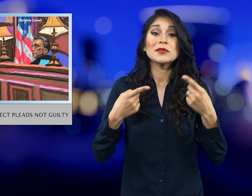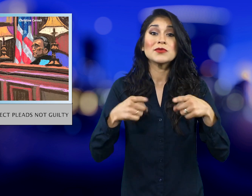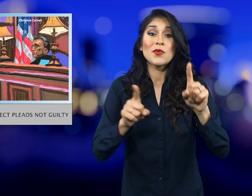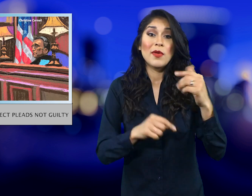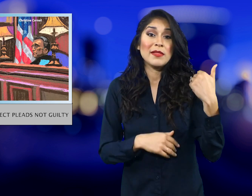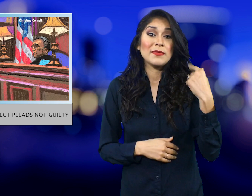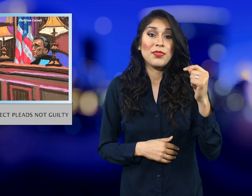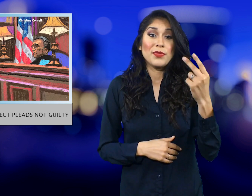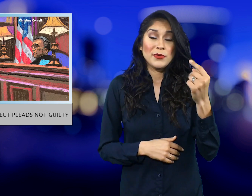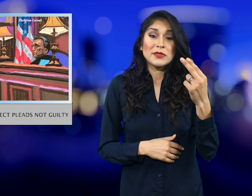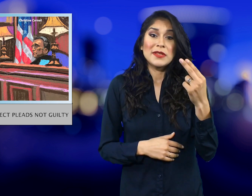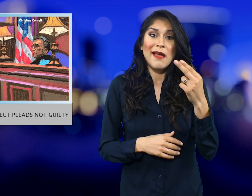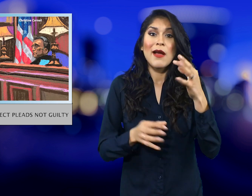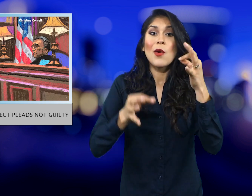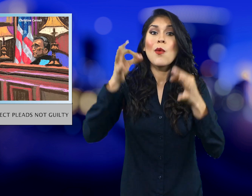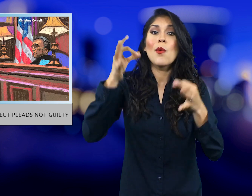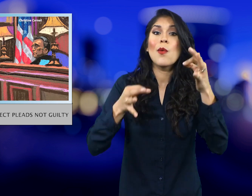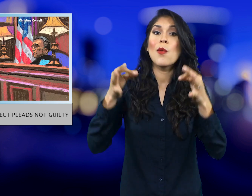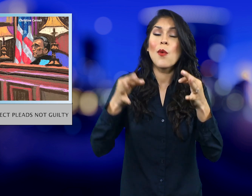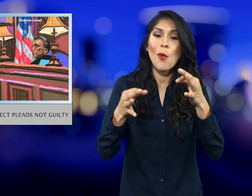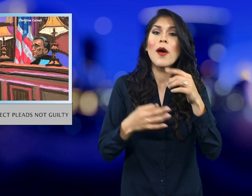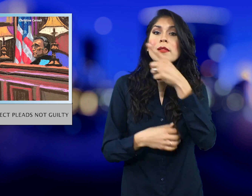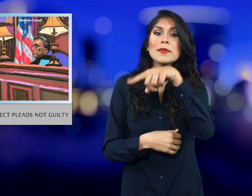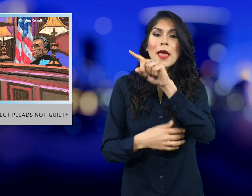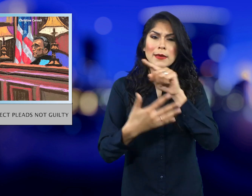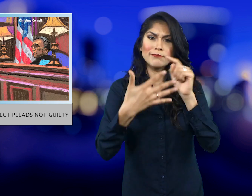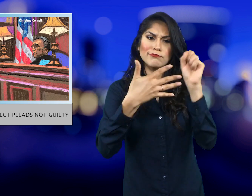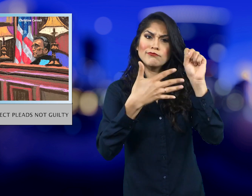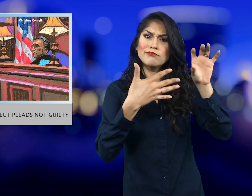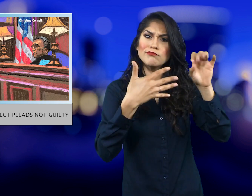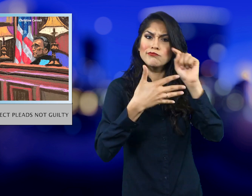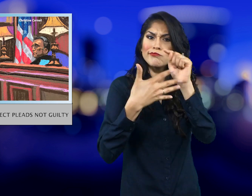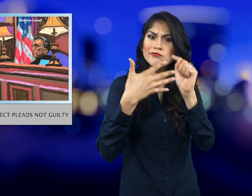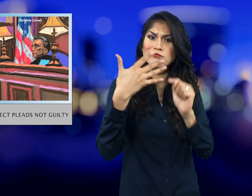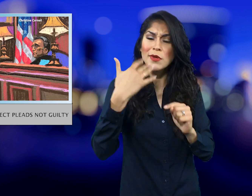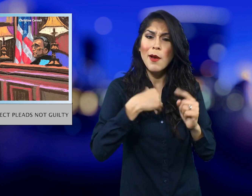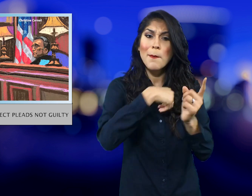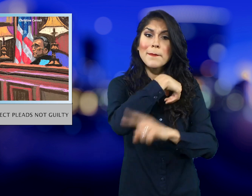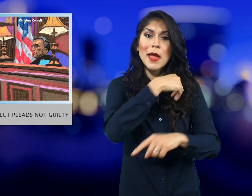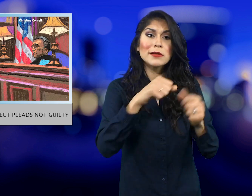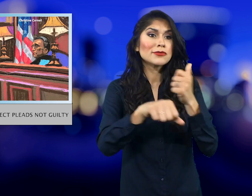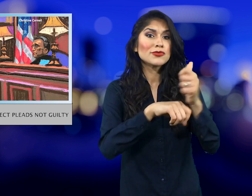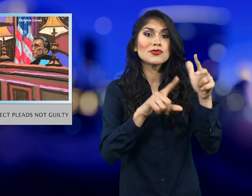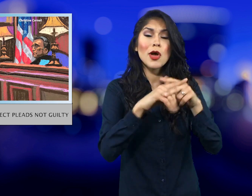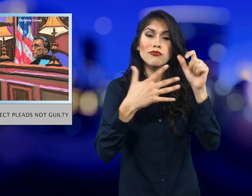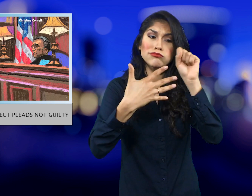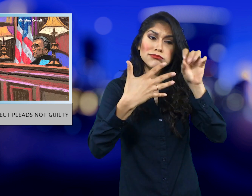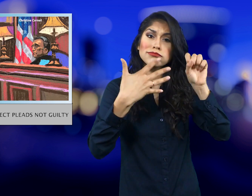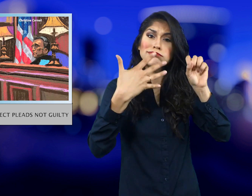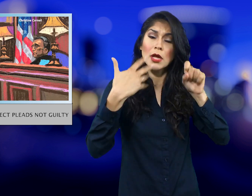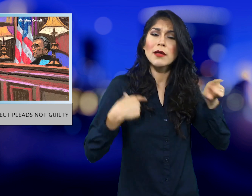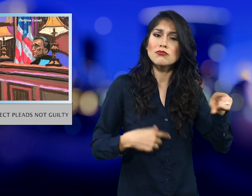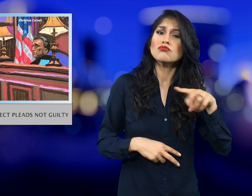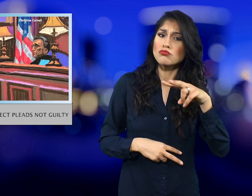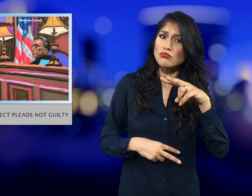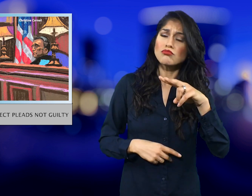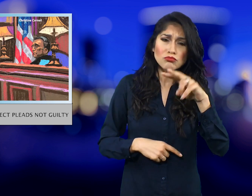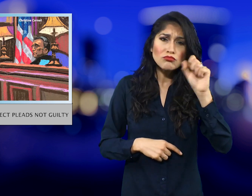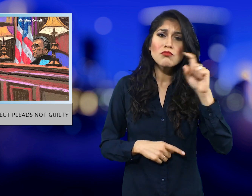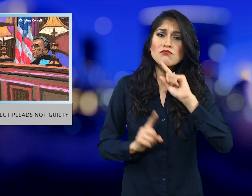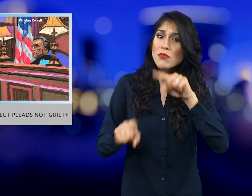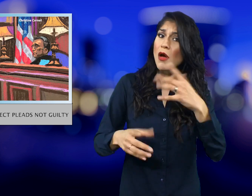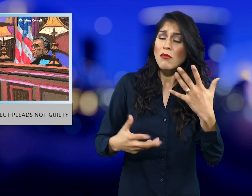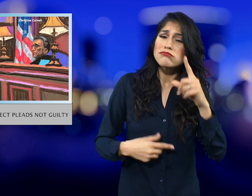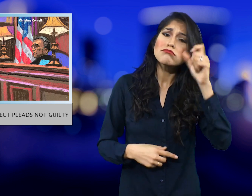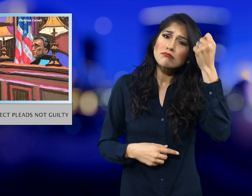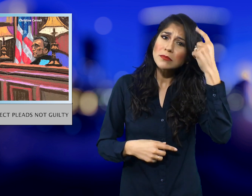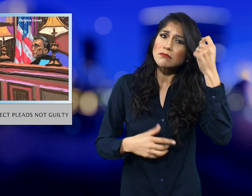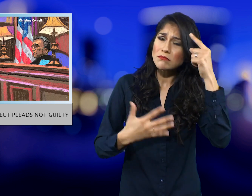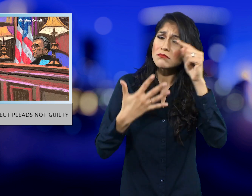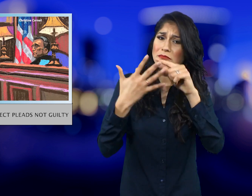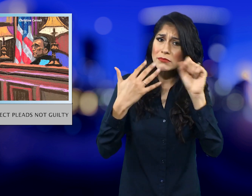During Thursday's arraignment, he responded "Yes" that he understood the penalties of